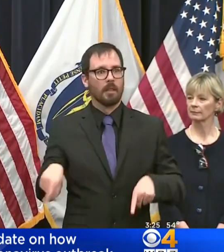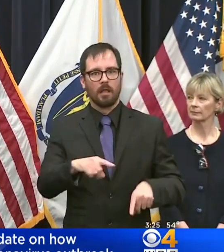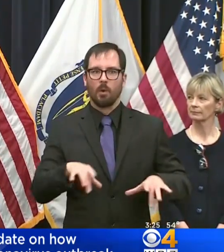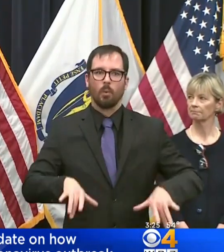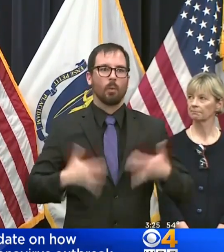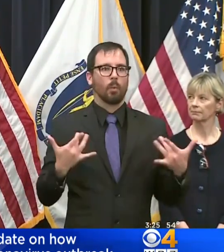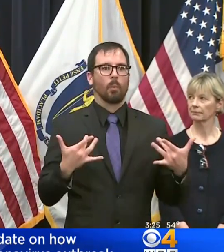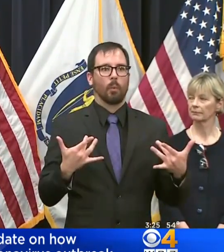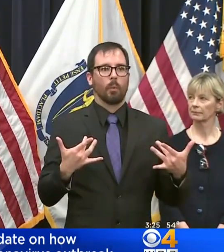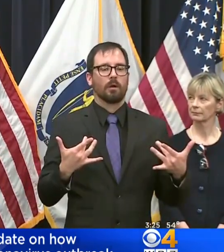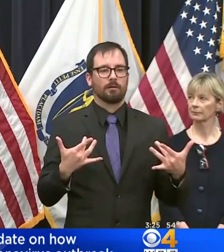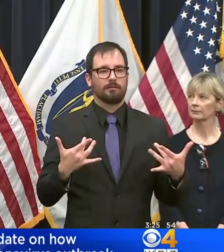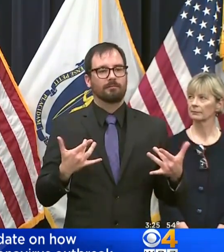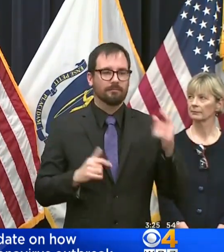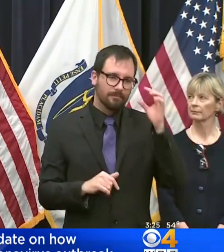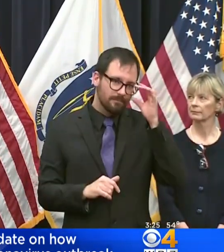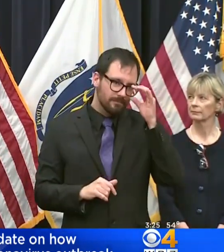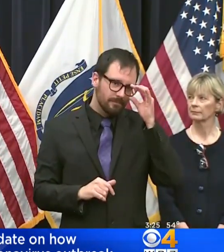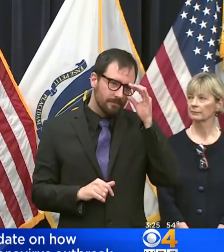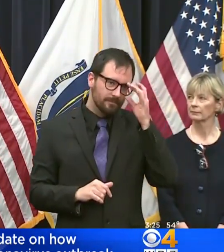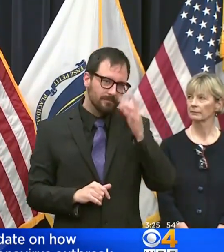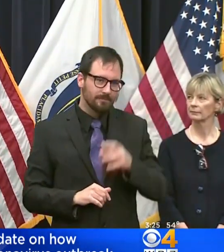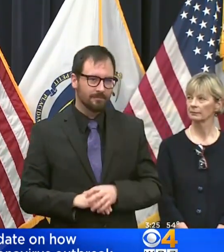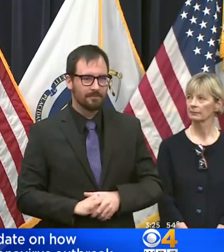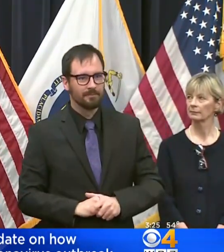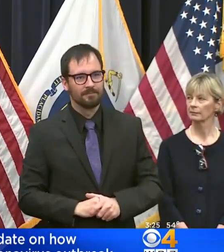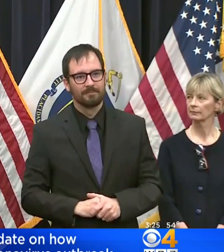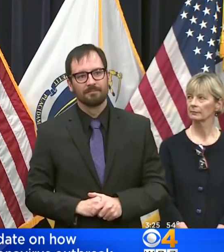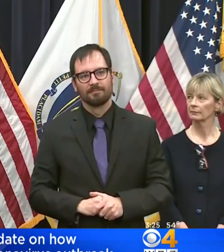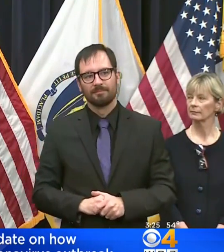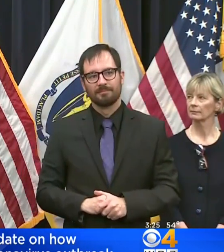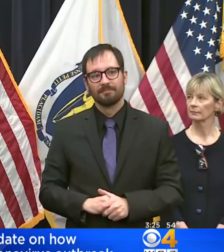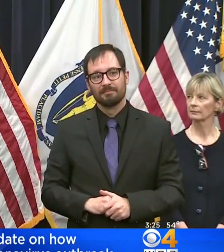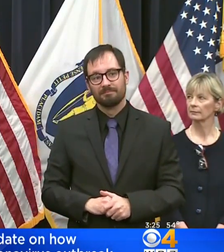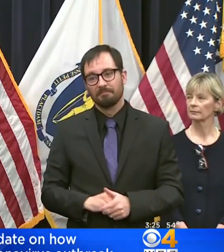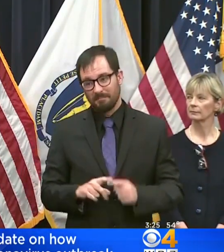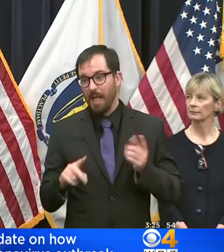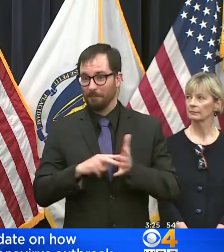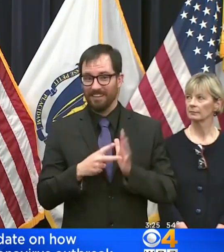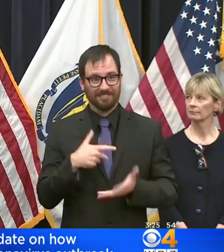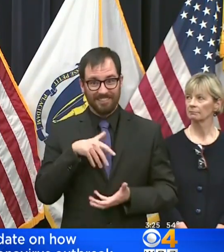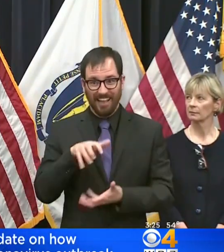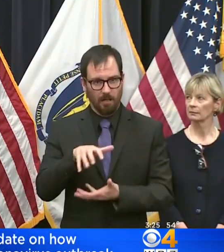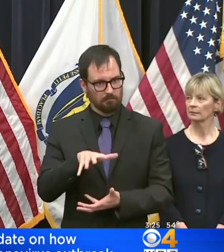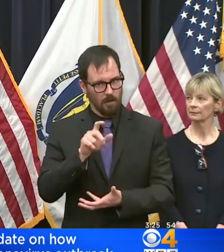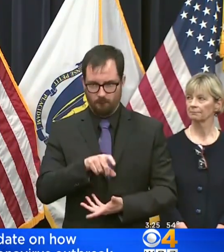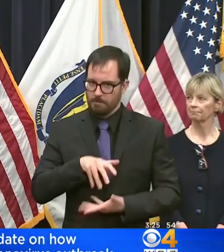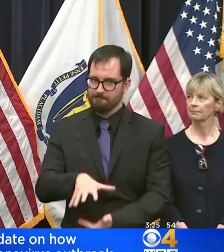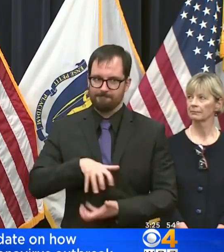TO MAKE THE TEST AVAILABLE MORE BROADLY AND PEOPLE HAVE RESPONDED TO THAT WHICH IS WHY THE TESTING NUMBERS ARE GOING UP. IT ALSO AN ISSUE WITH RESPECT TO